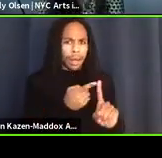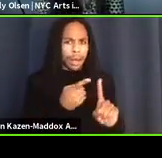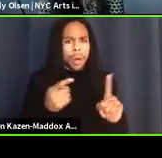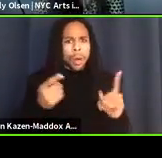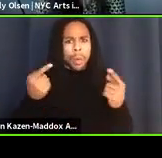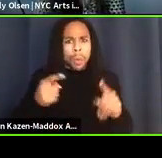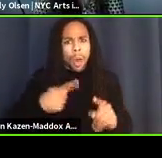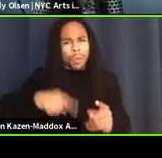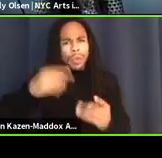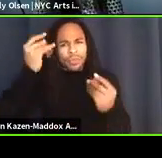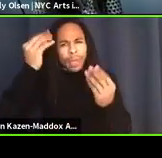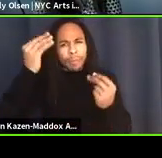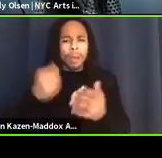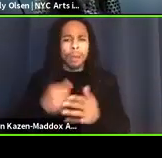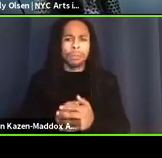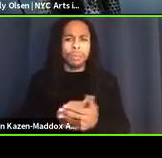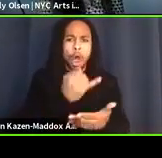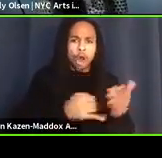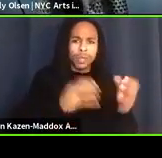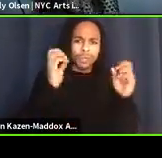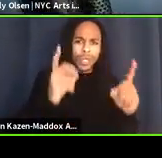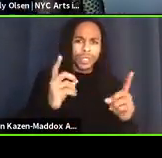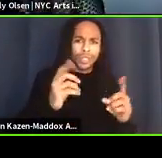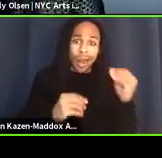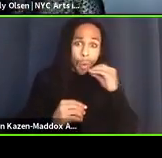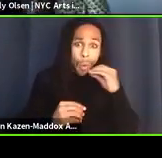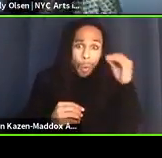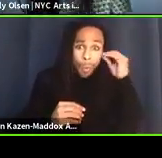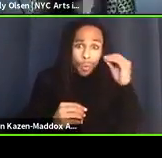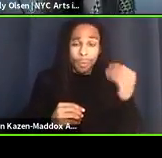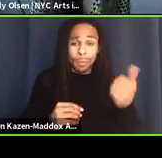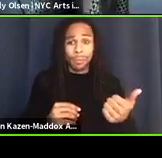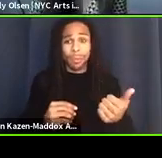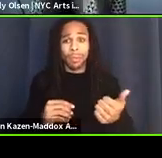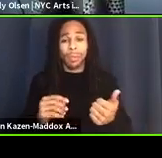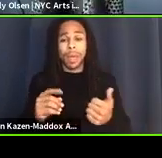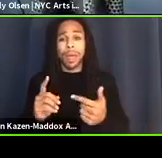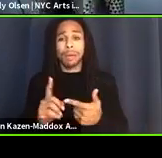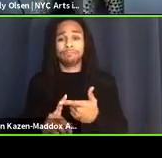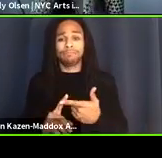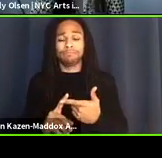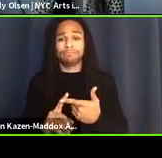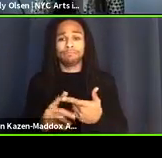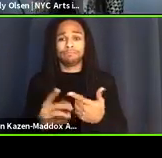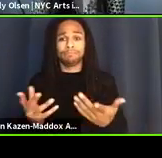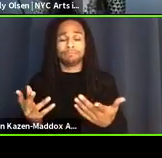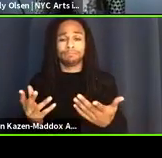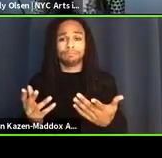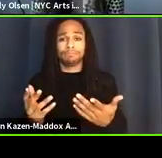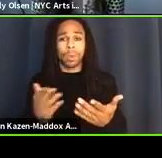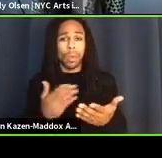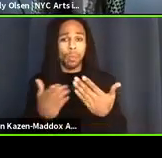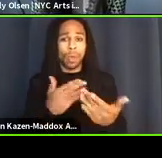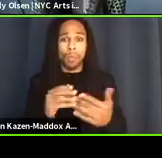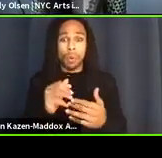Sidney, Ally, Michelle, we have a big, big group of folks with us and I want to take